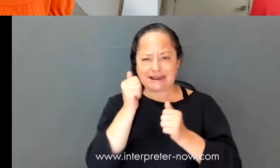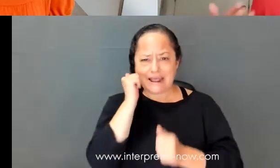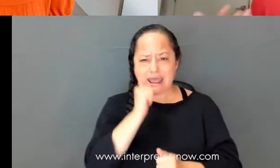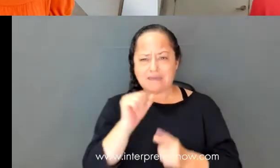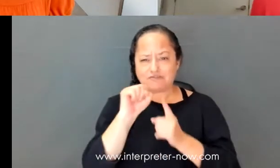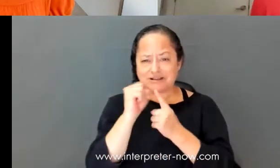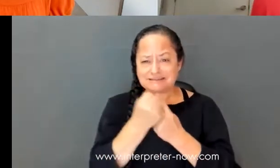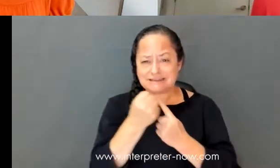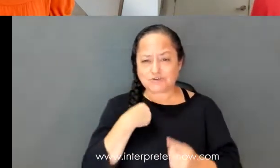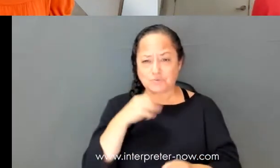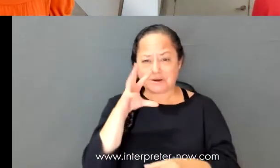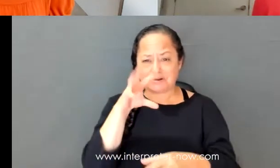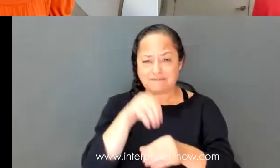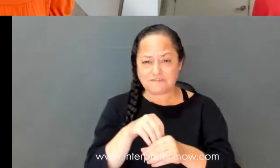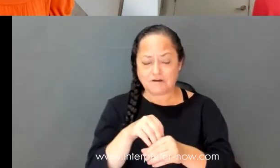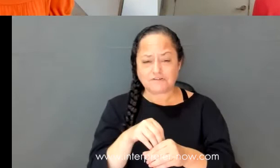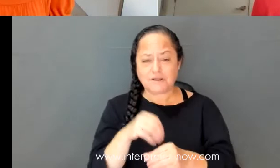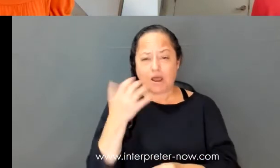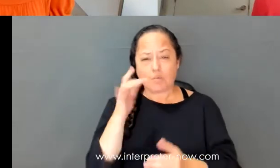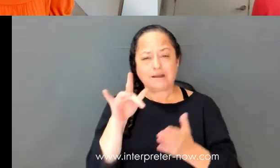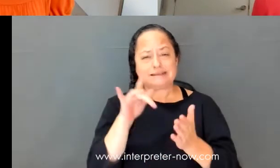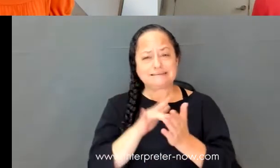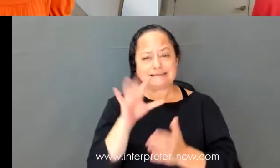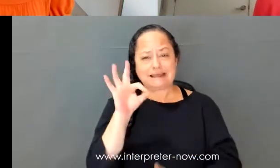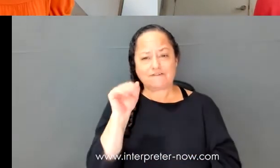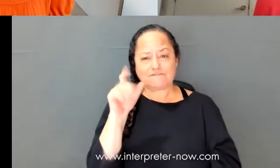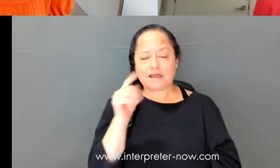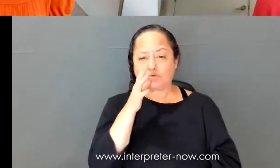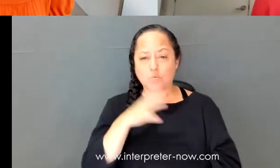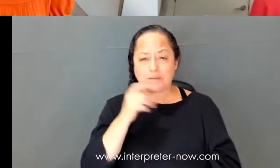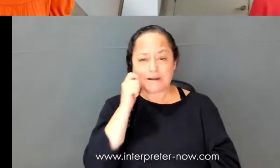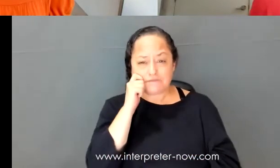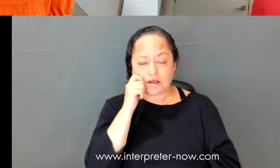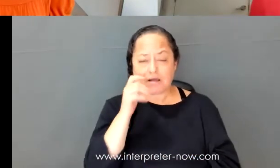I want to center the fact that for women of color, for people of color, but specifically